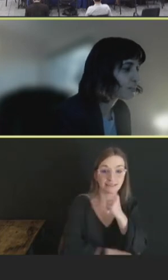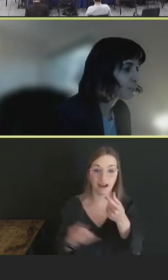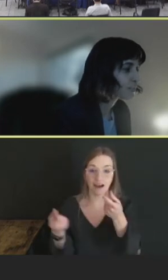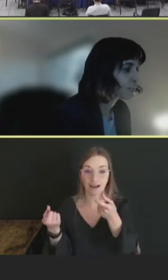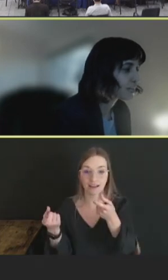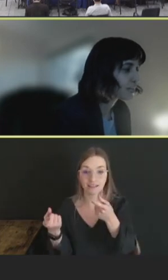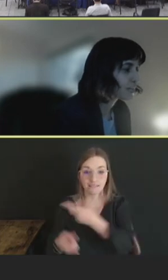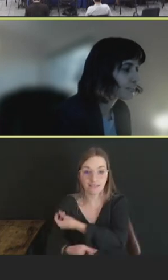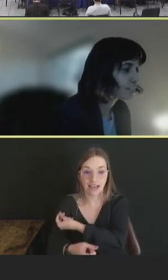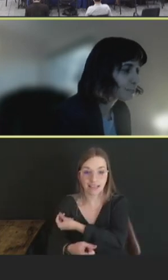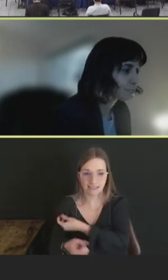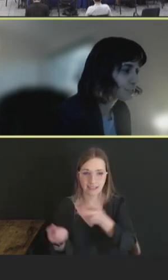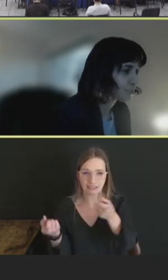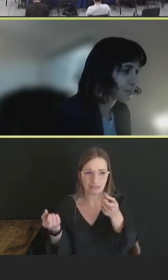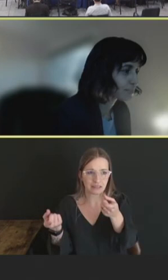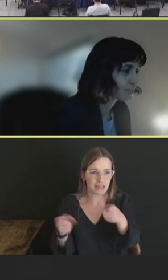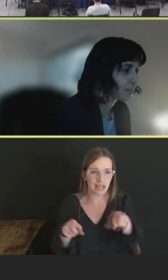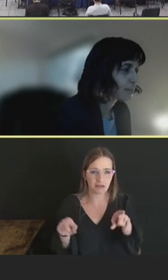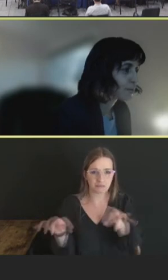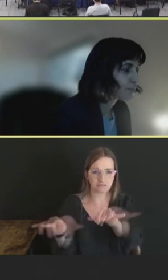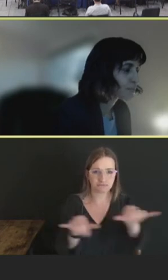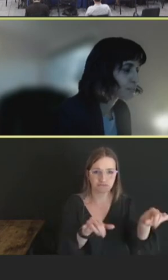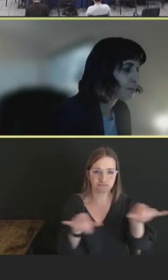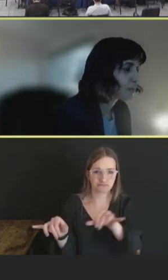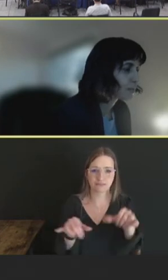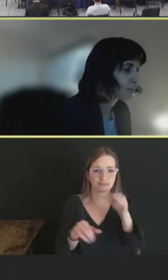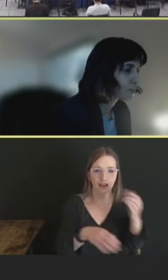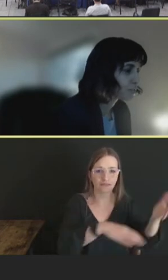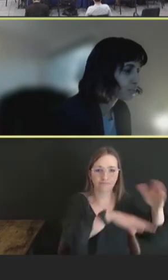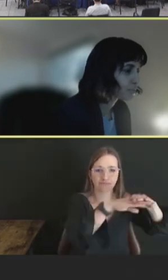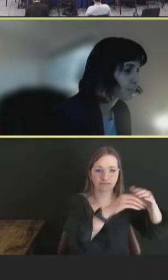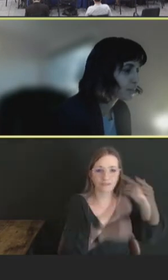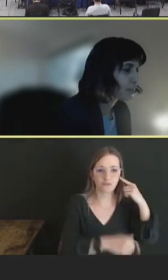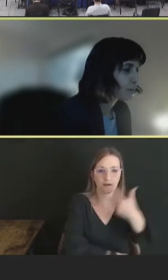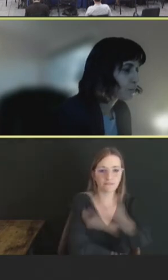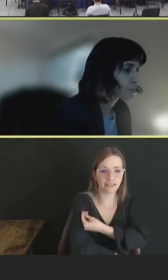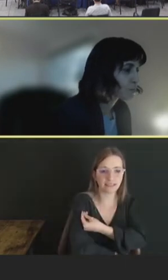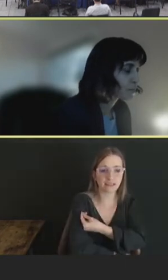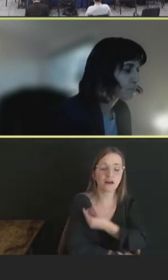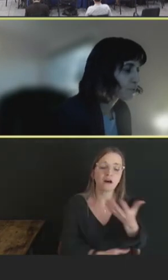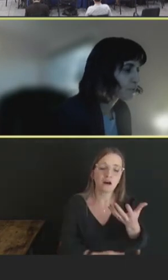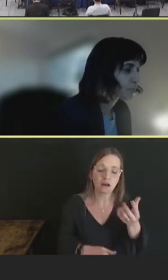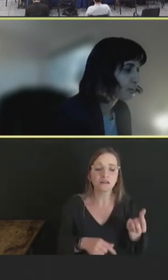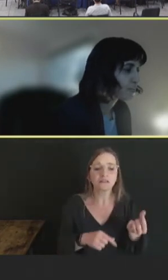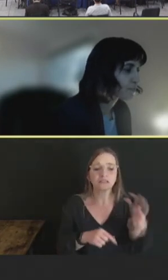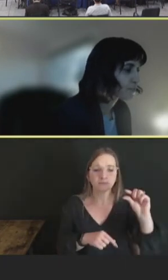conditions studied except GBS. There was a small increased risk which was mainly focused on the